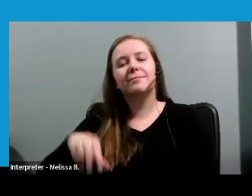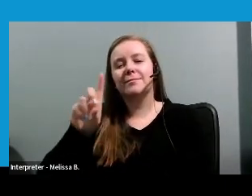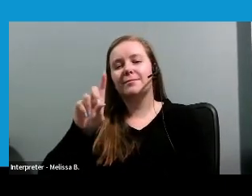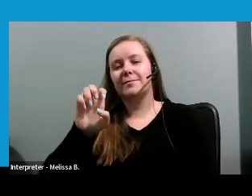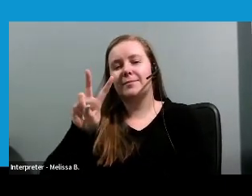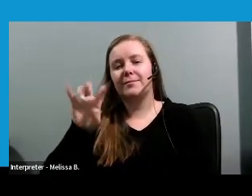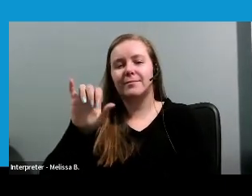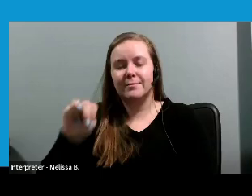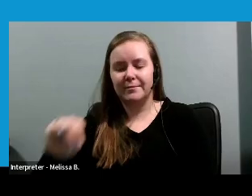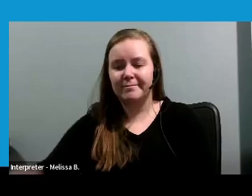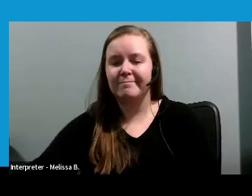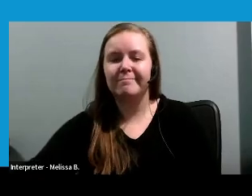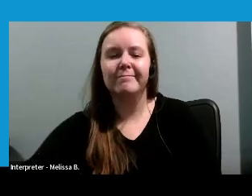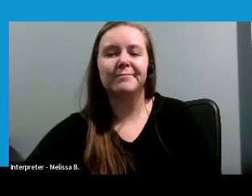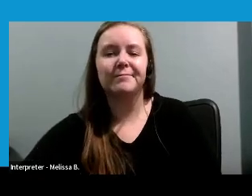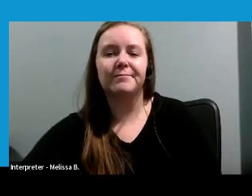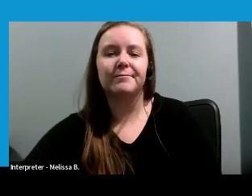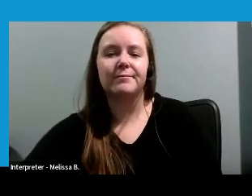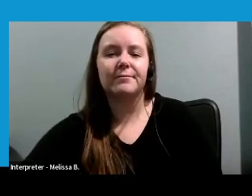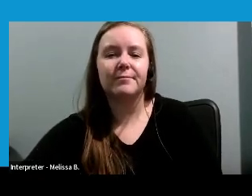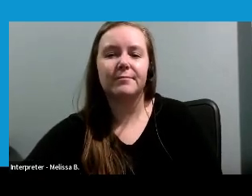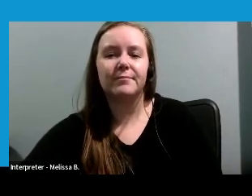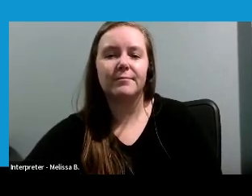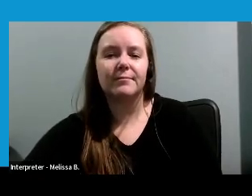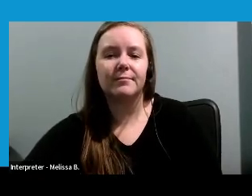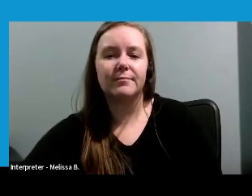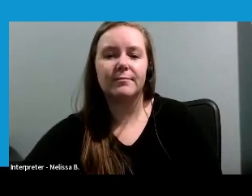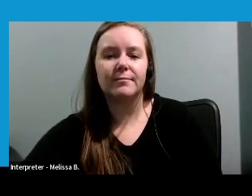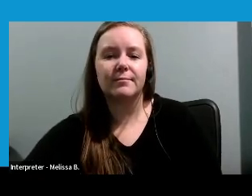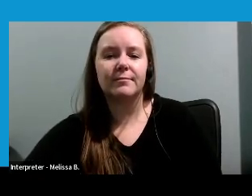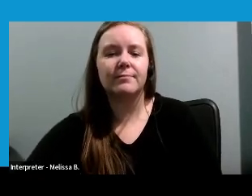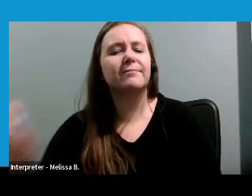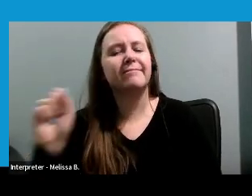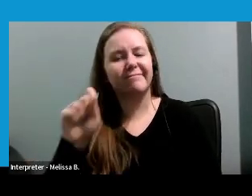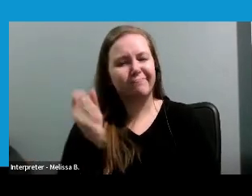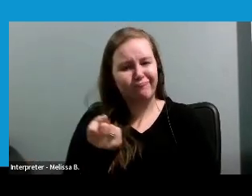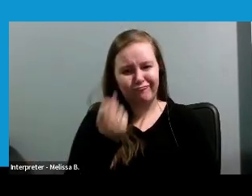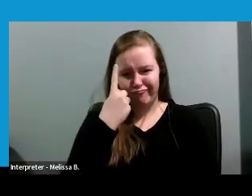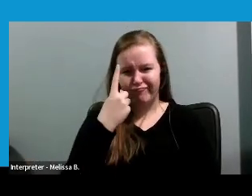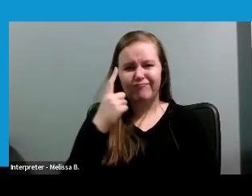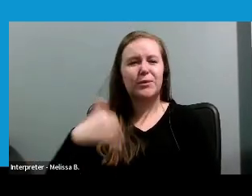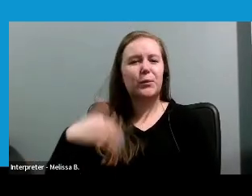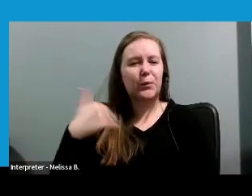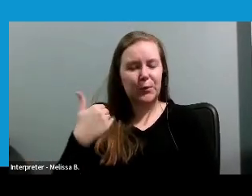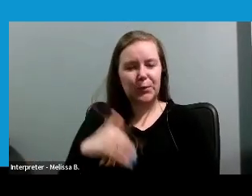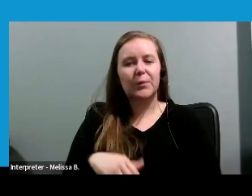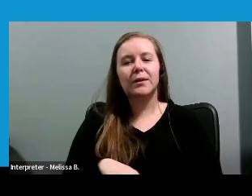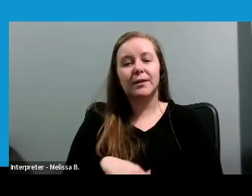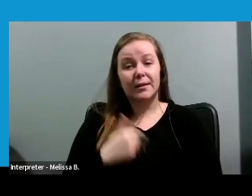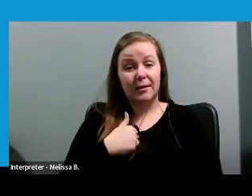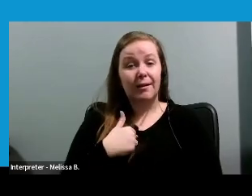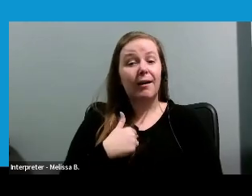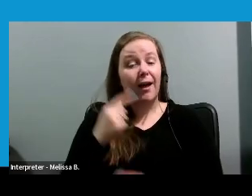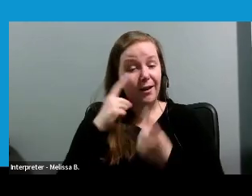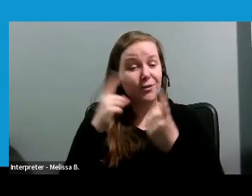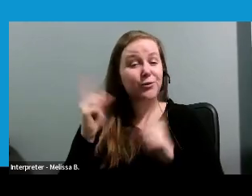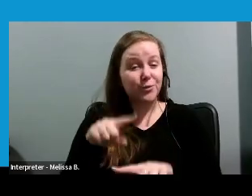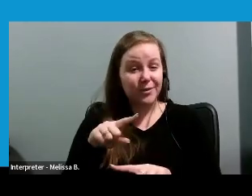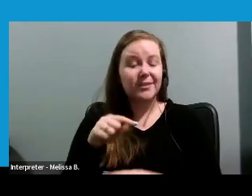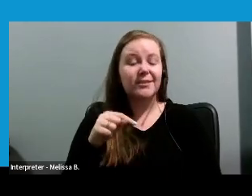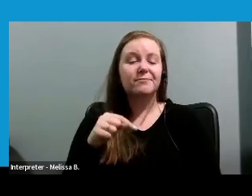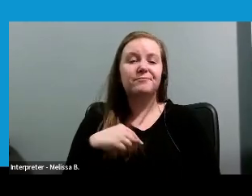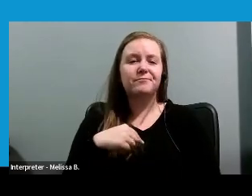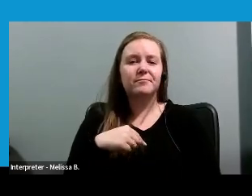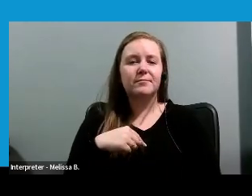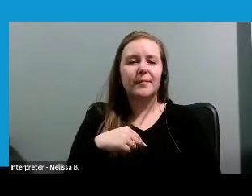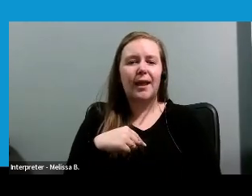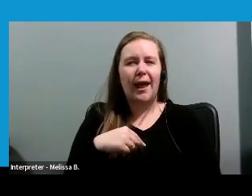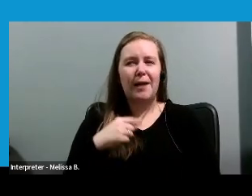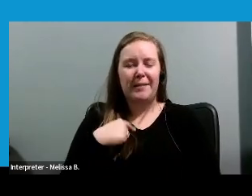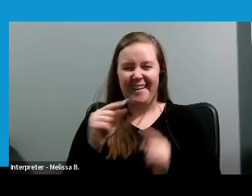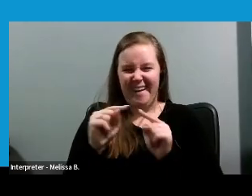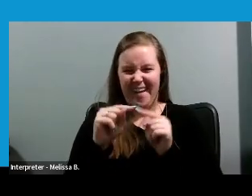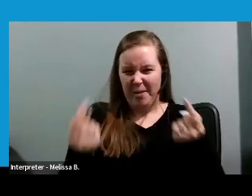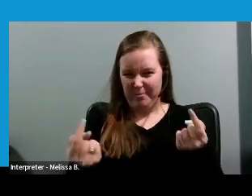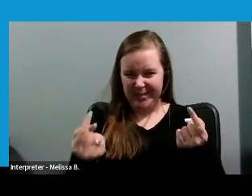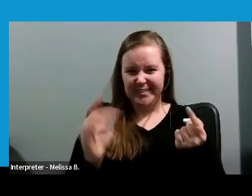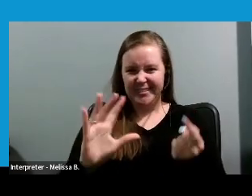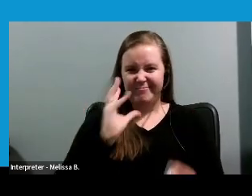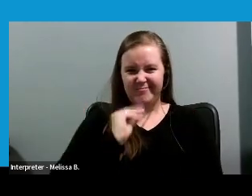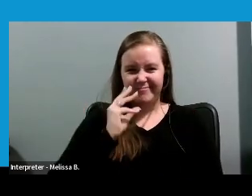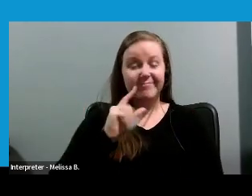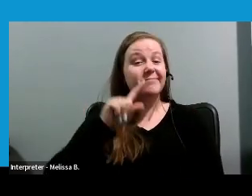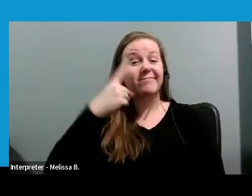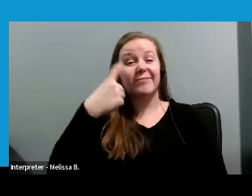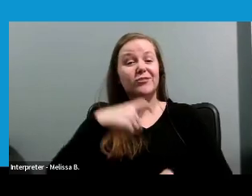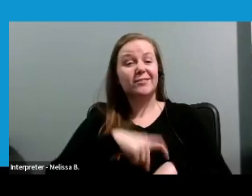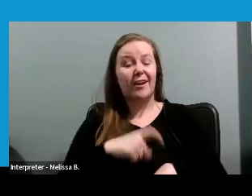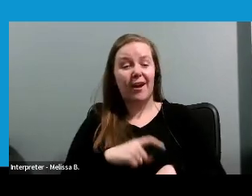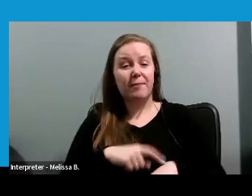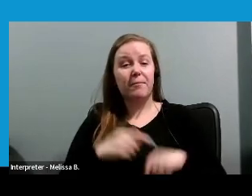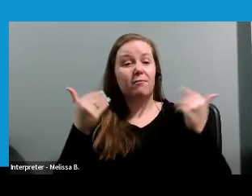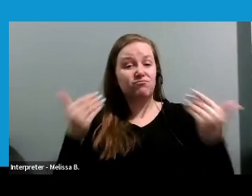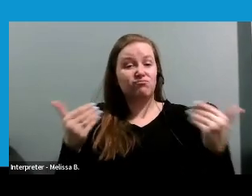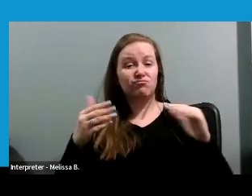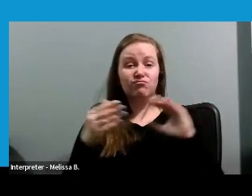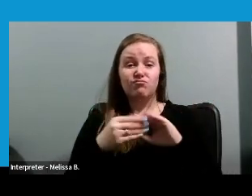Shannon Spencer (she/her): Devin, thank you, Devin, for sharing. I definitely understand that. For me, my… I could definitely say I had sort of, like, a reverse of that experience. Like, the first time I did a deputation, it…